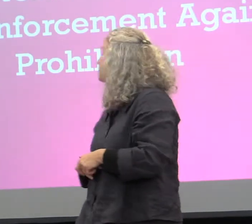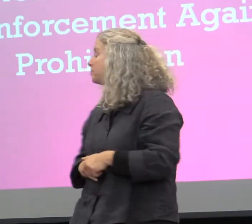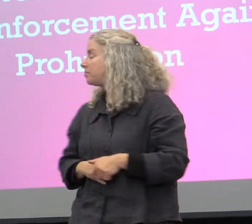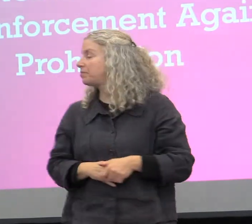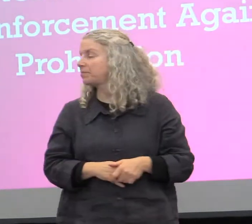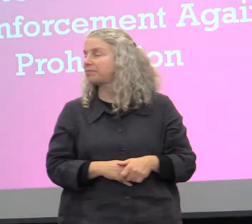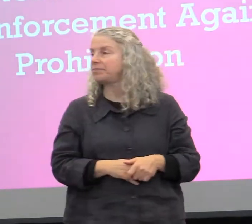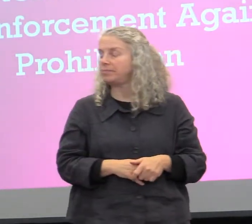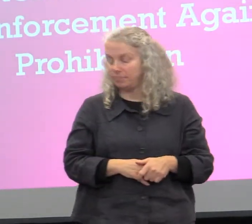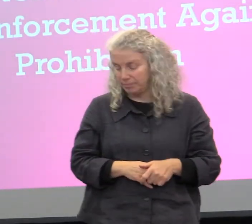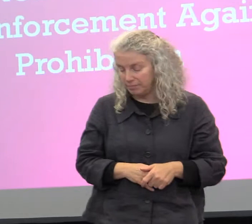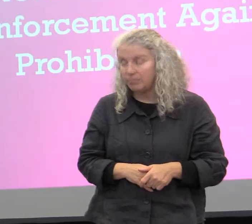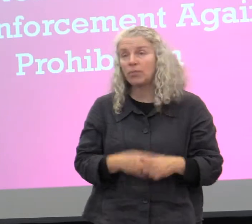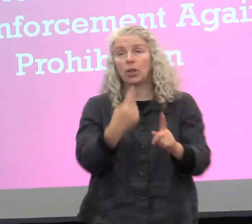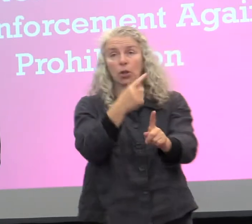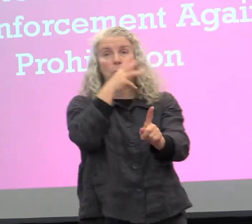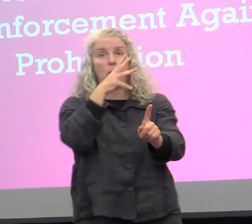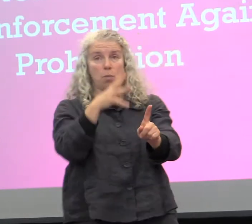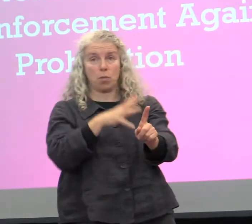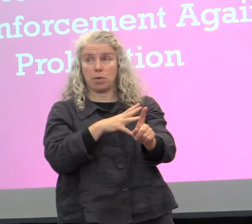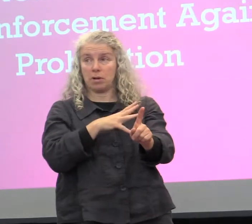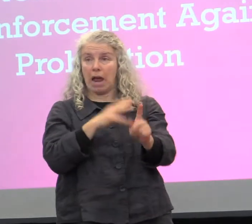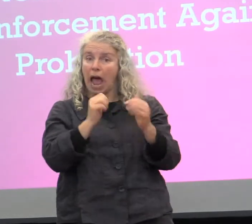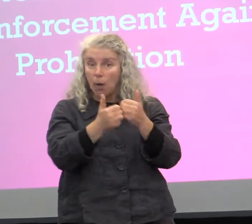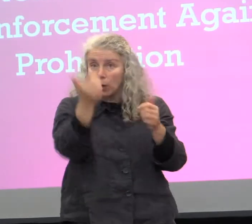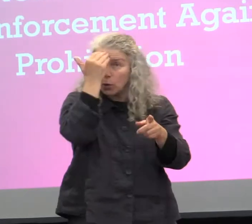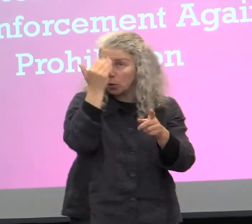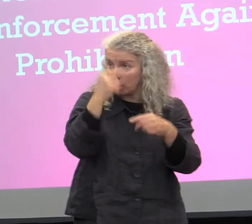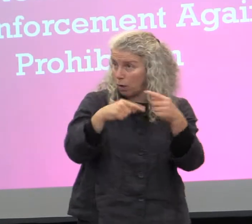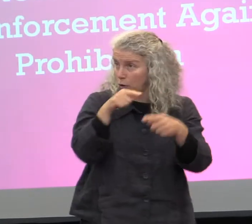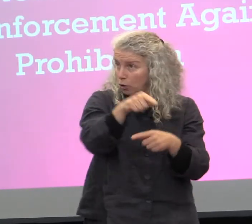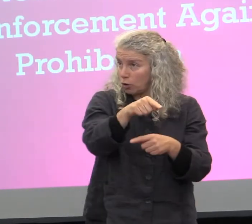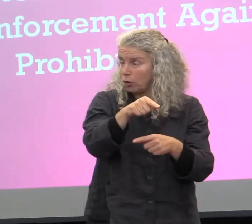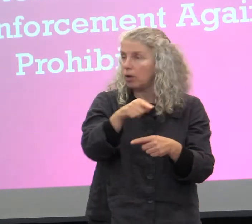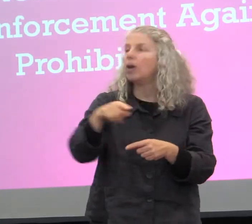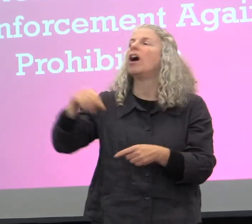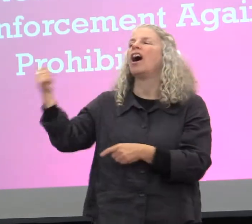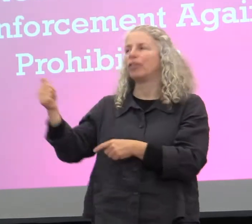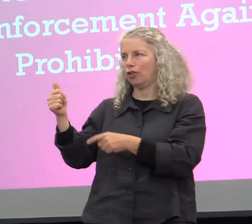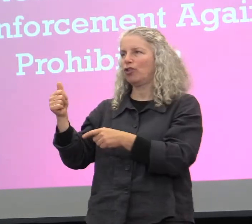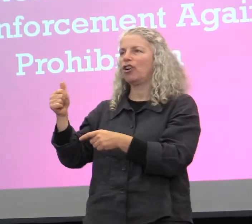"Her case was brought to my attention by a number of African American leaders around